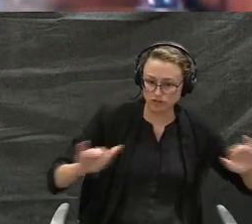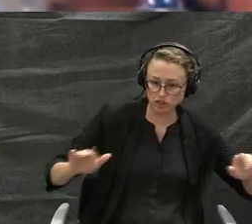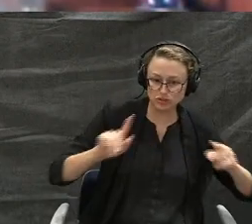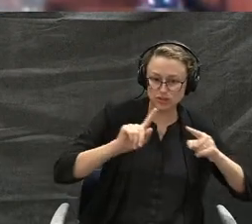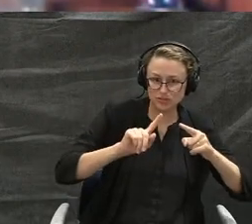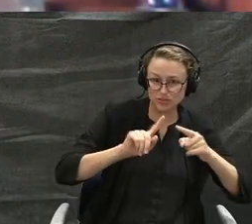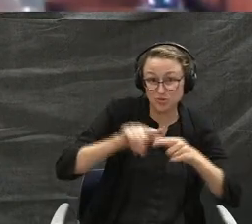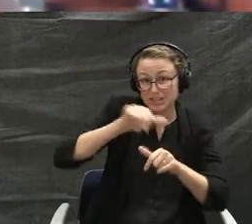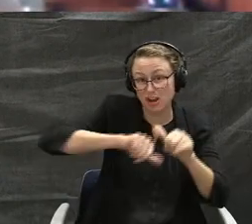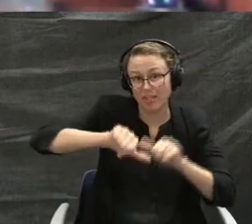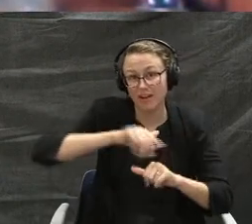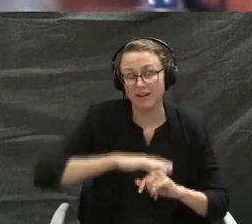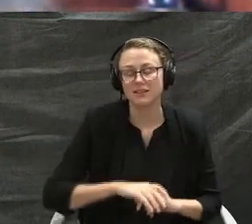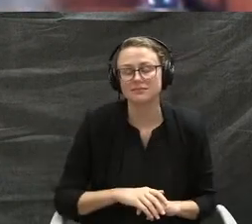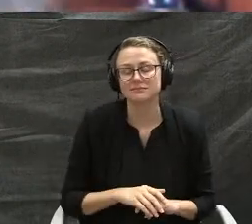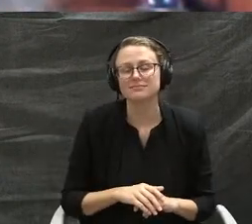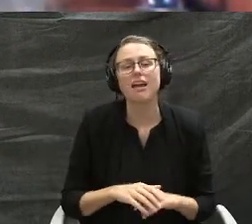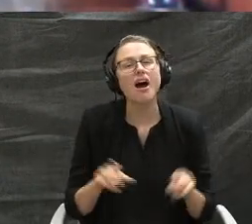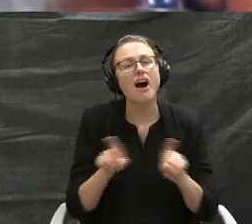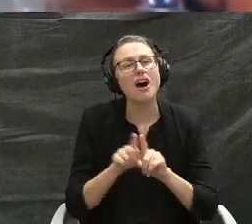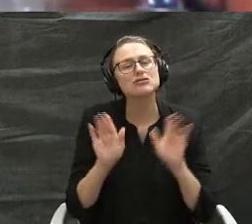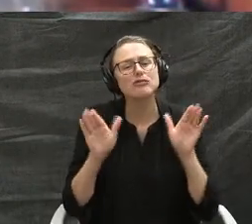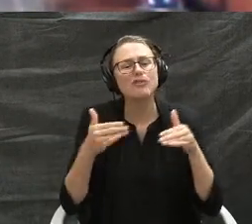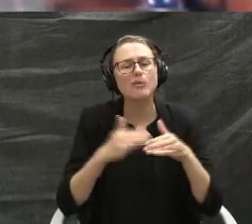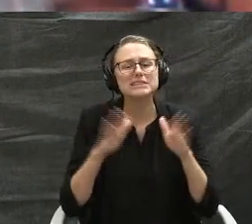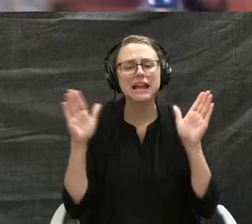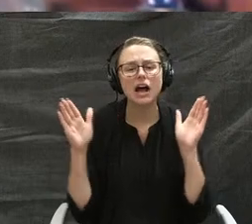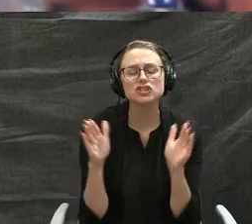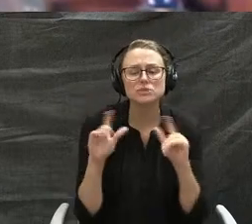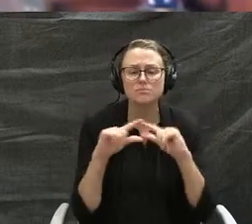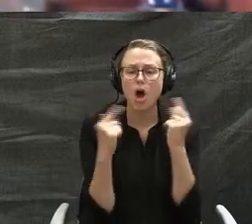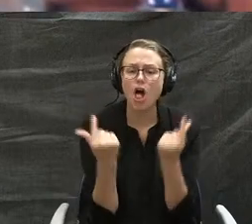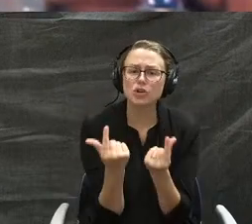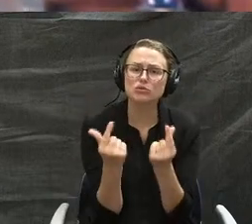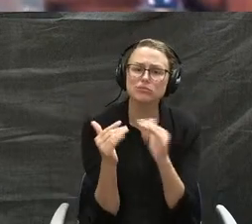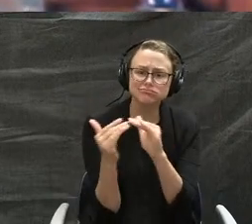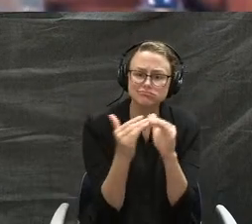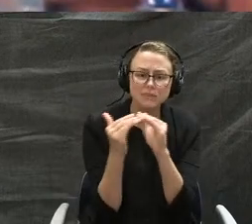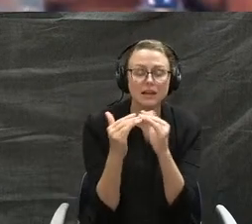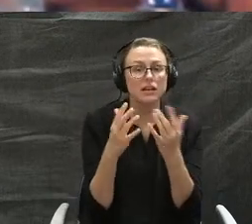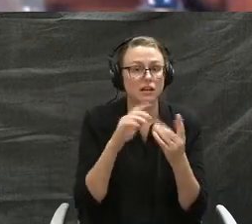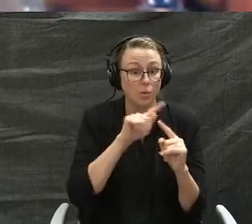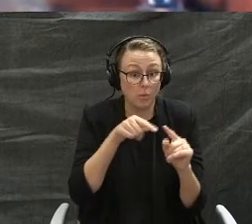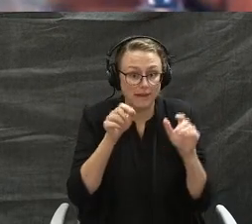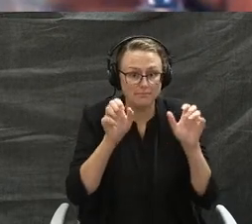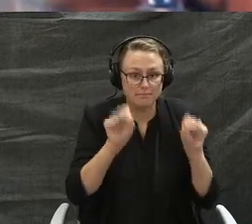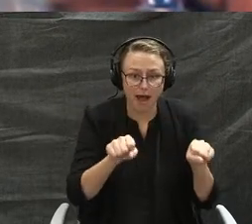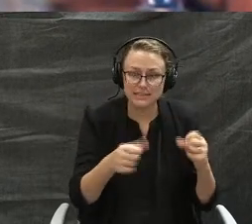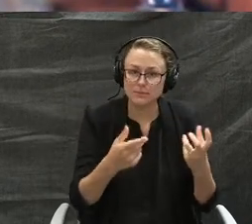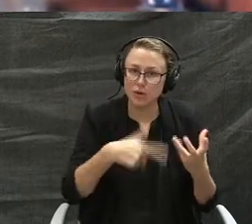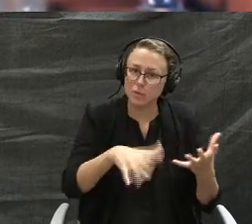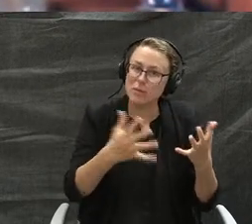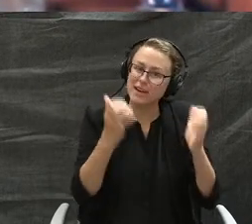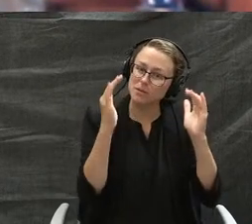other? And then also focusing on those small group cohorts that when possible, we are going to be limiting kids into succinct